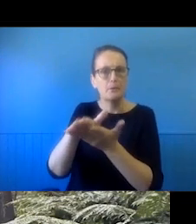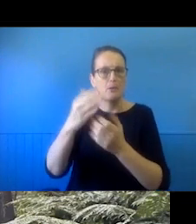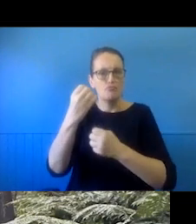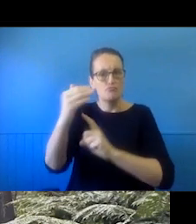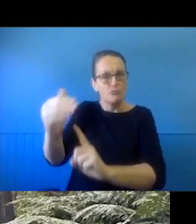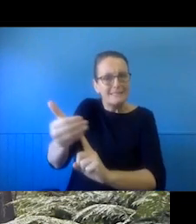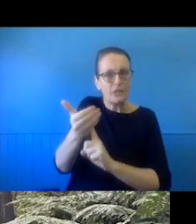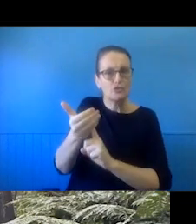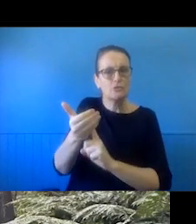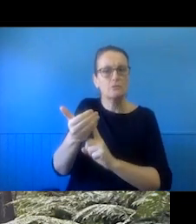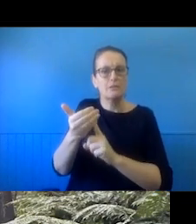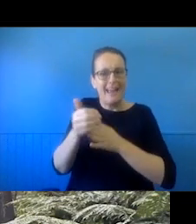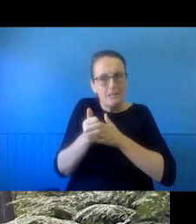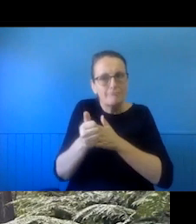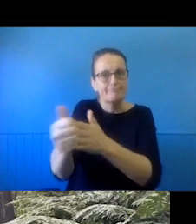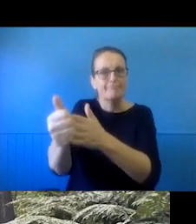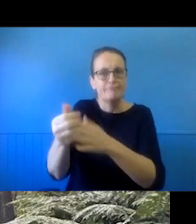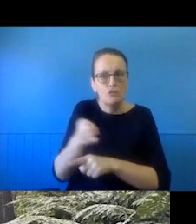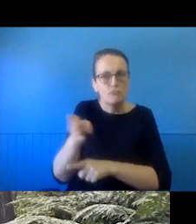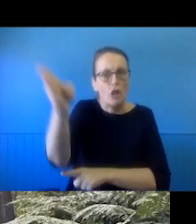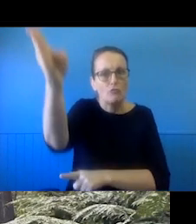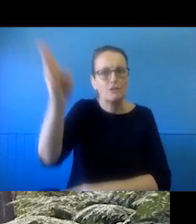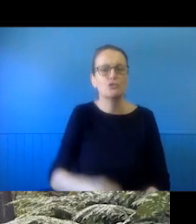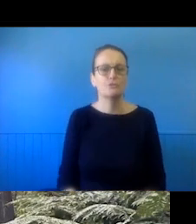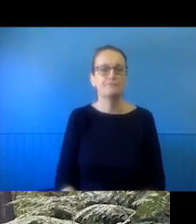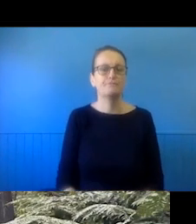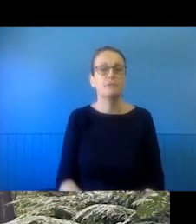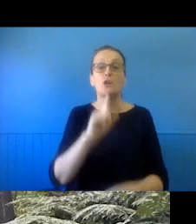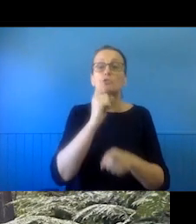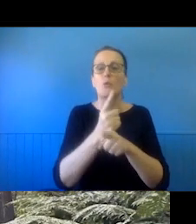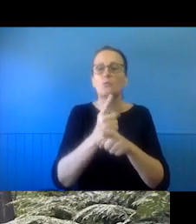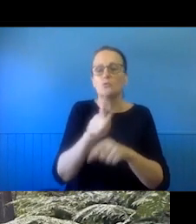direction. I'm going to pass you to Tom to just work through these last